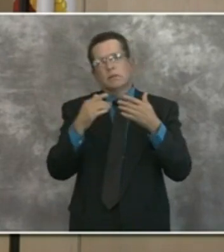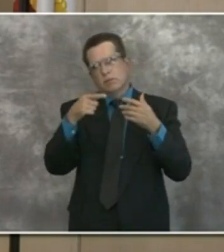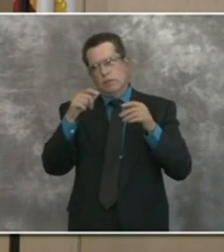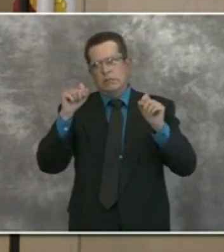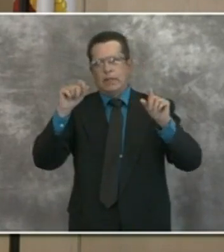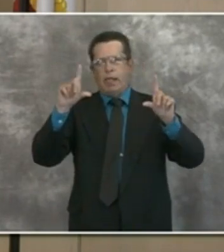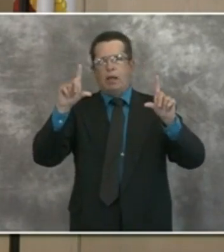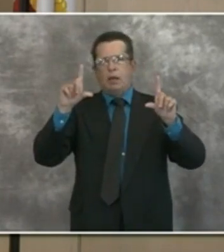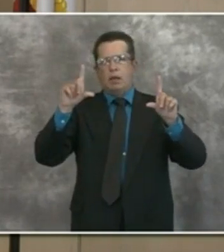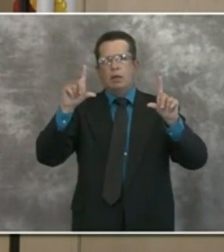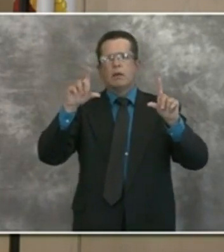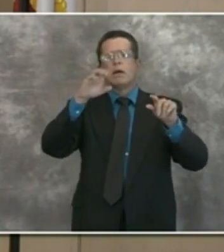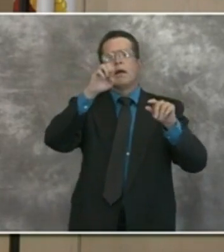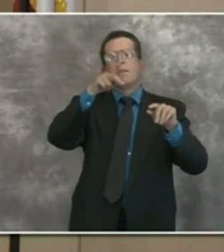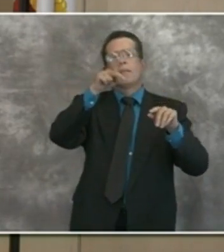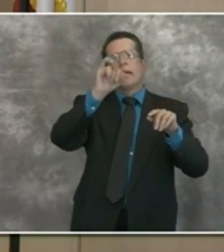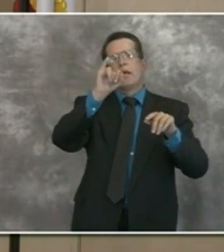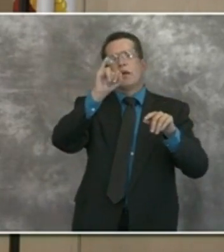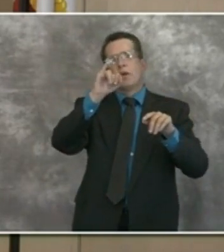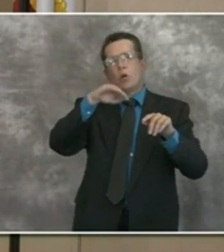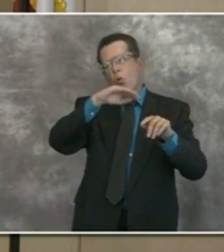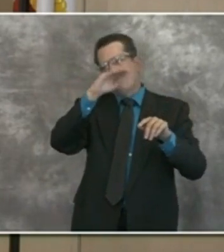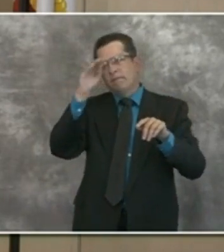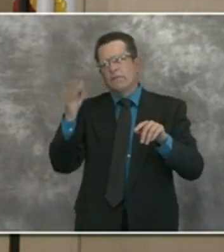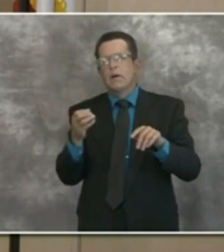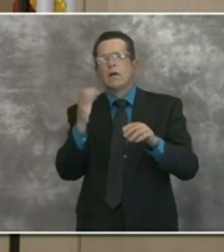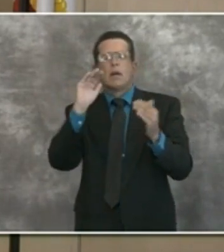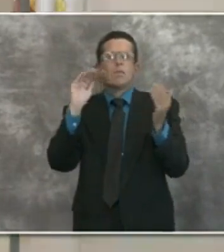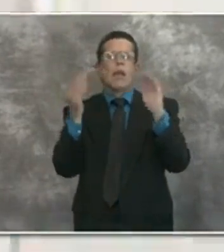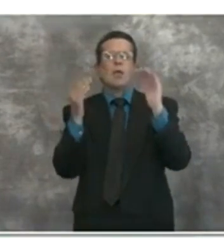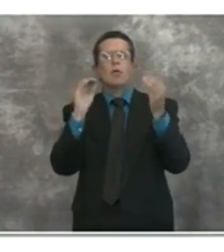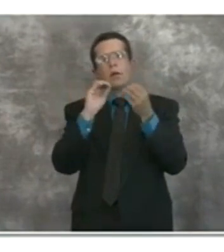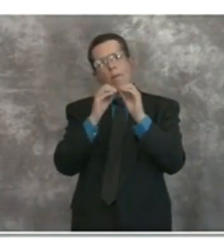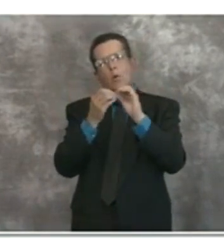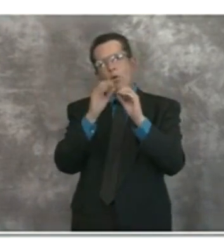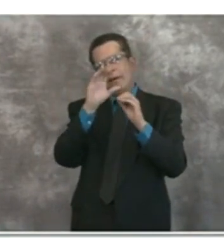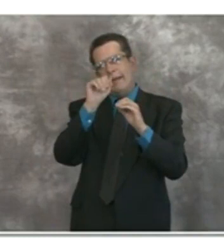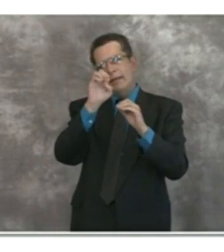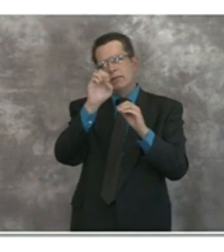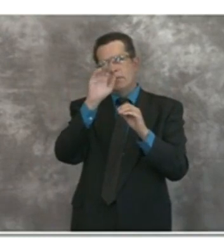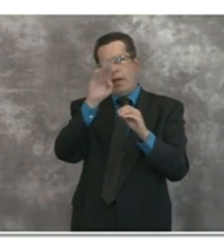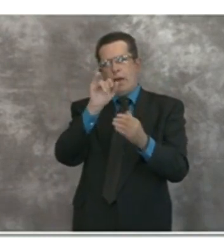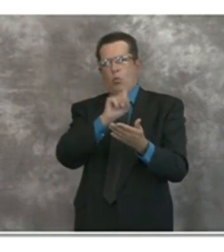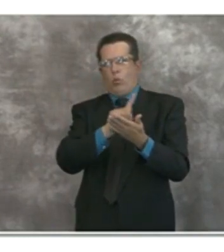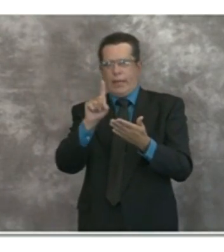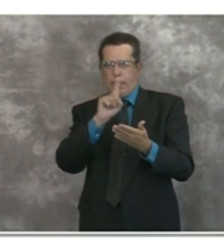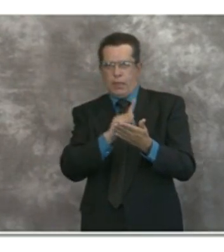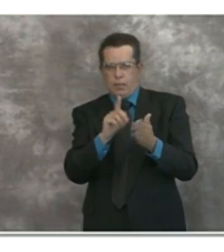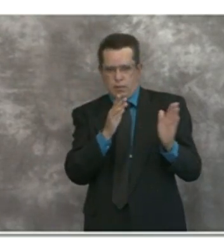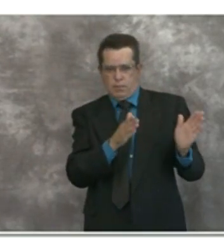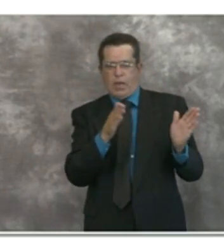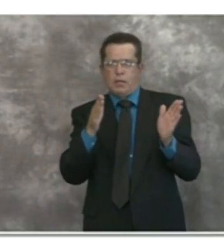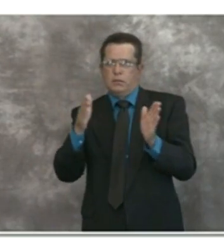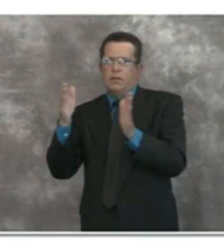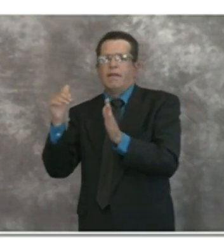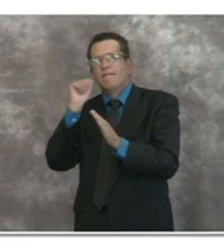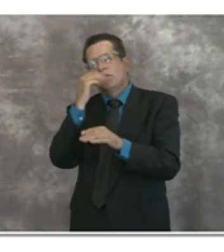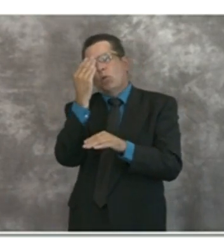SIGN IN FRONT OF ME AND THE NEXT 2 SLIDES. I WOULD LIKE TO PROVIDE AN OVERVIEW OF AT THE